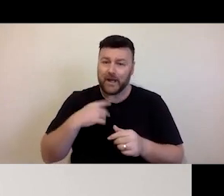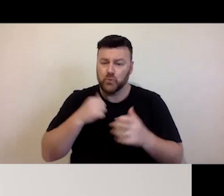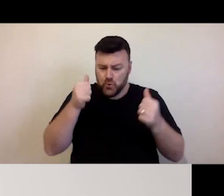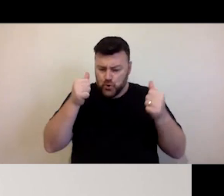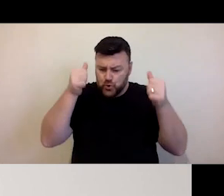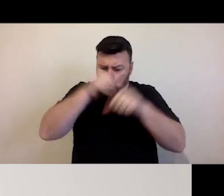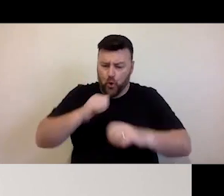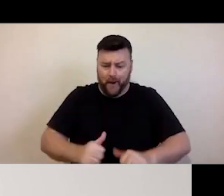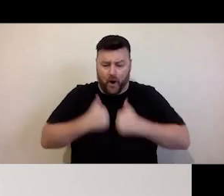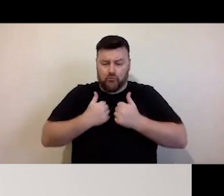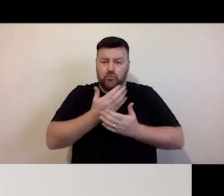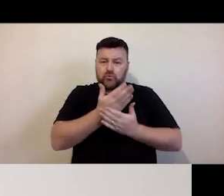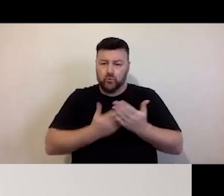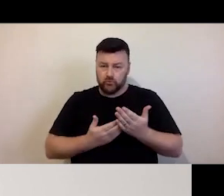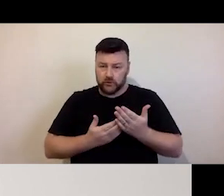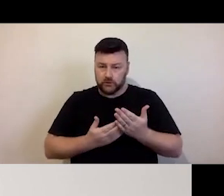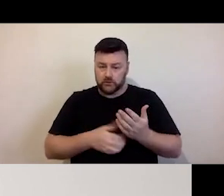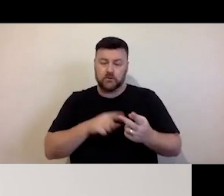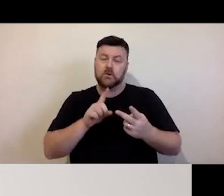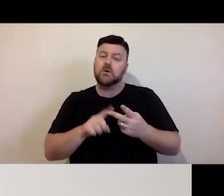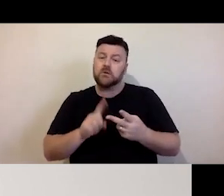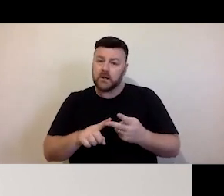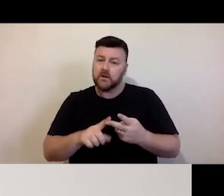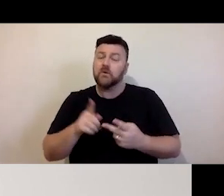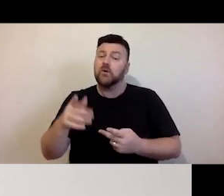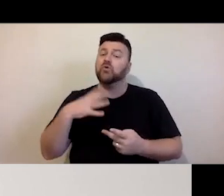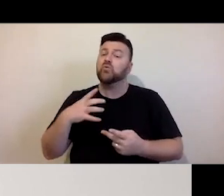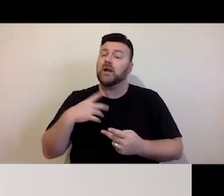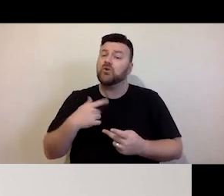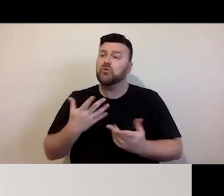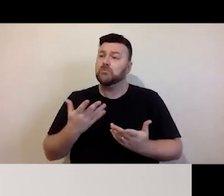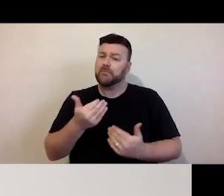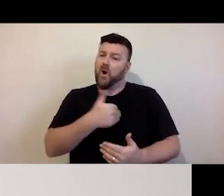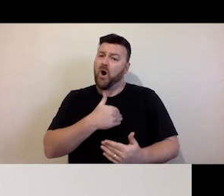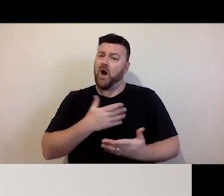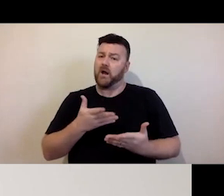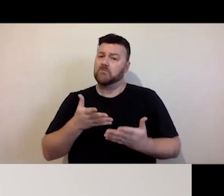take-out is you be kind to yourself about the level of knowledge that you have.